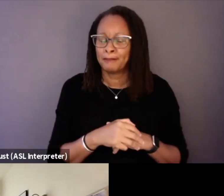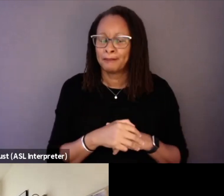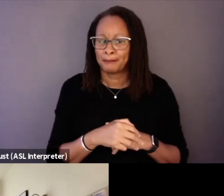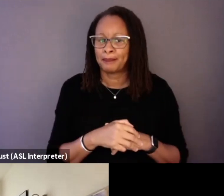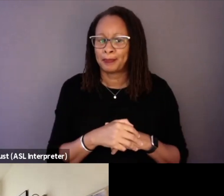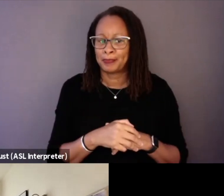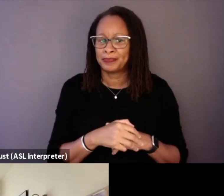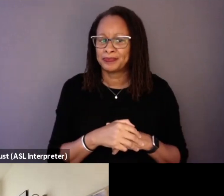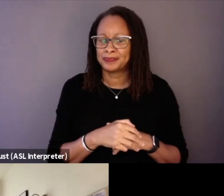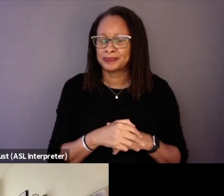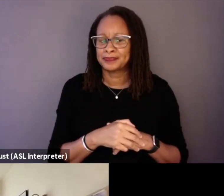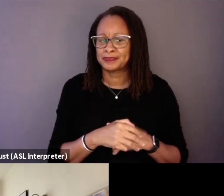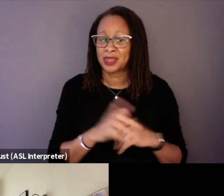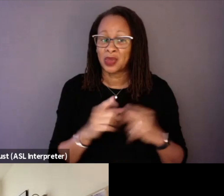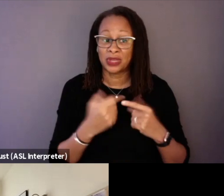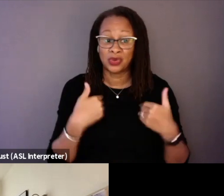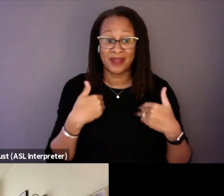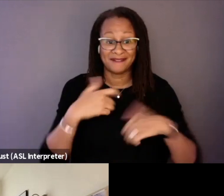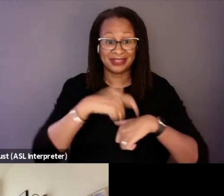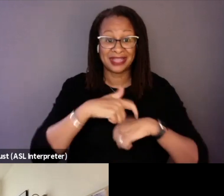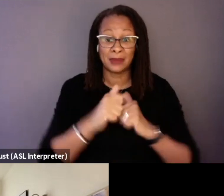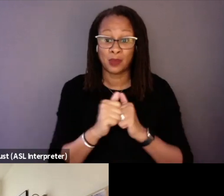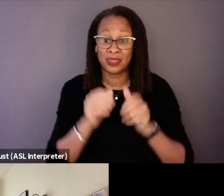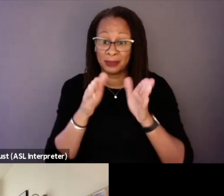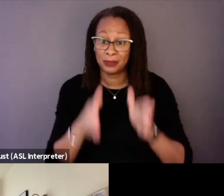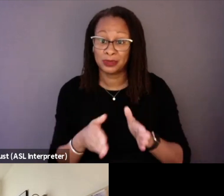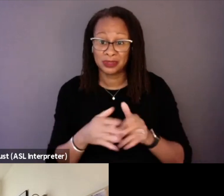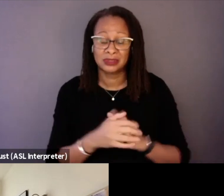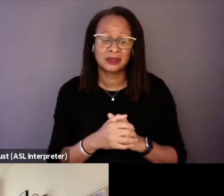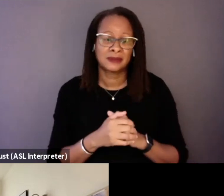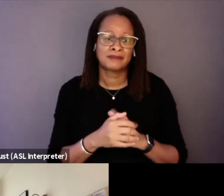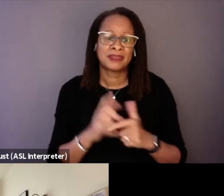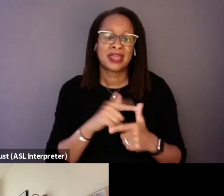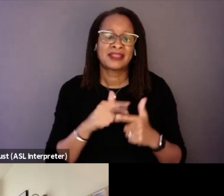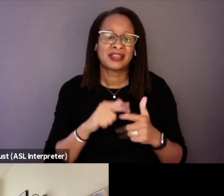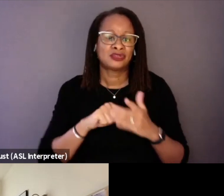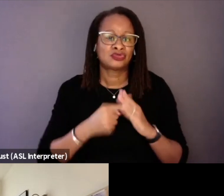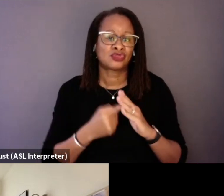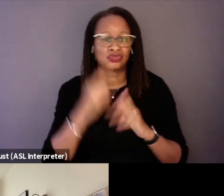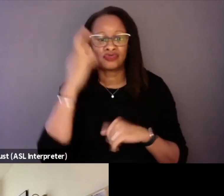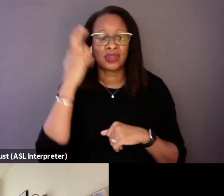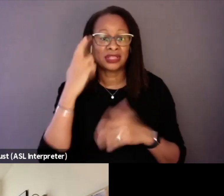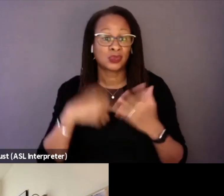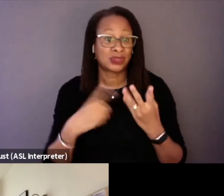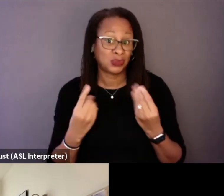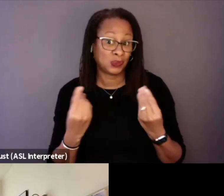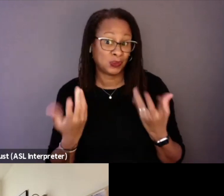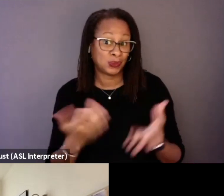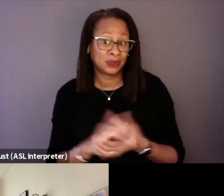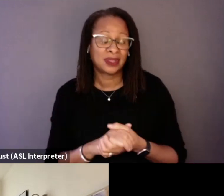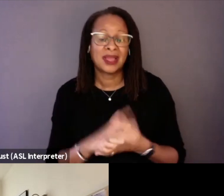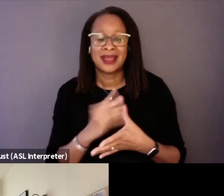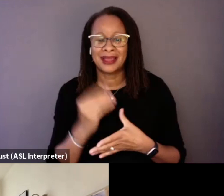Once you spend time with someone, then you start realizing what they do, and why they do it,